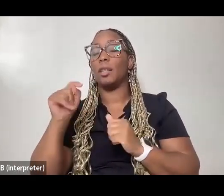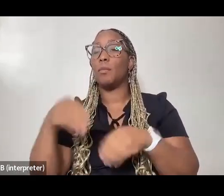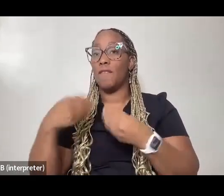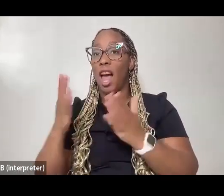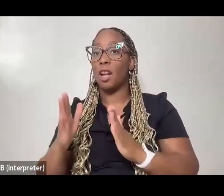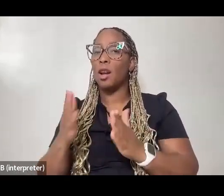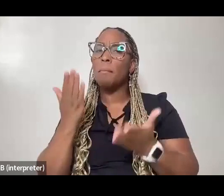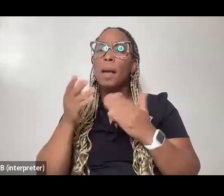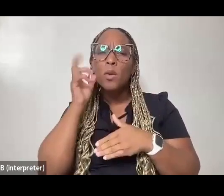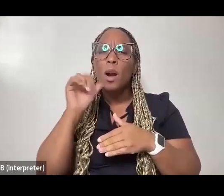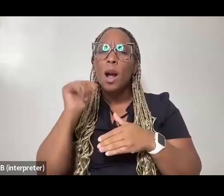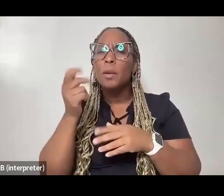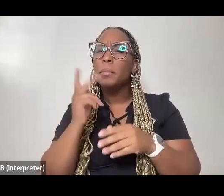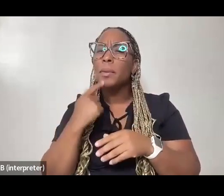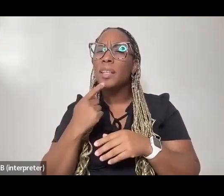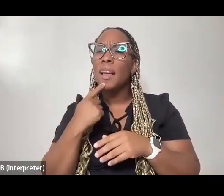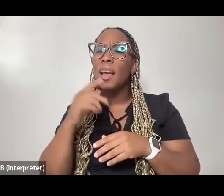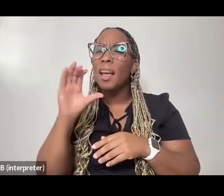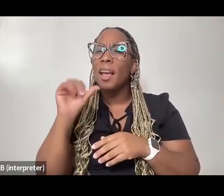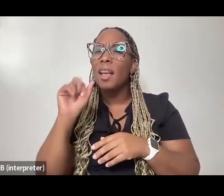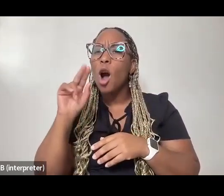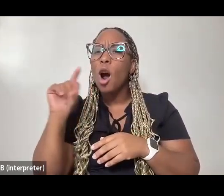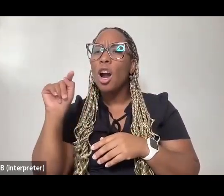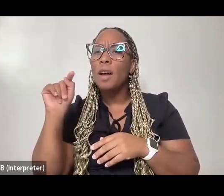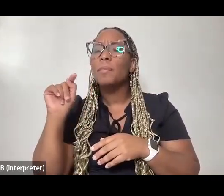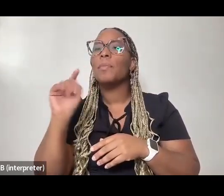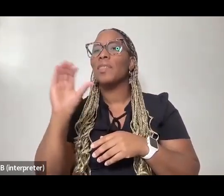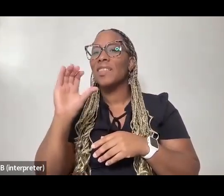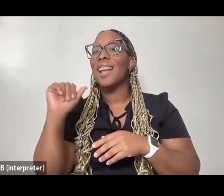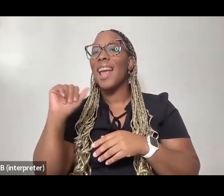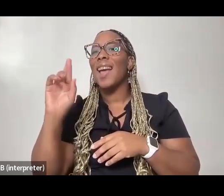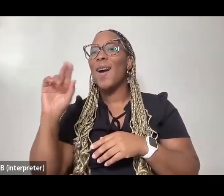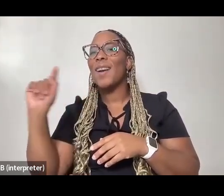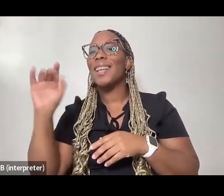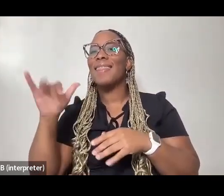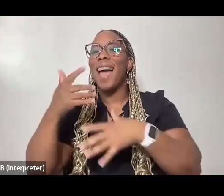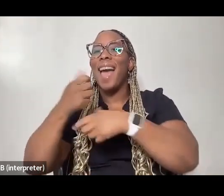other people talking about CART today. And I just want to mention, so CART is an acronym that stands